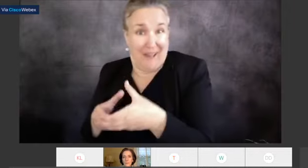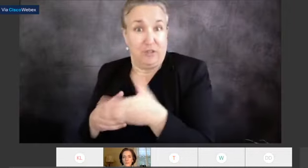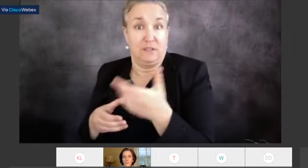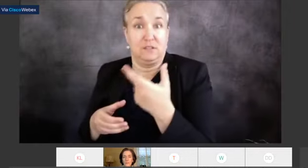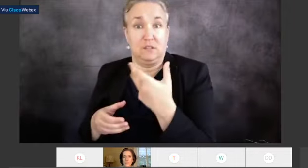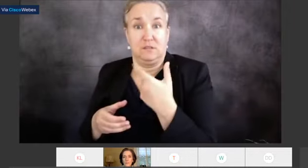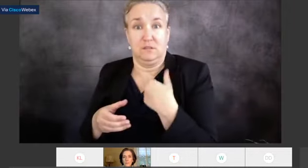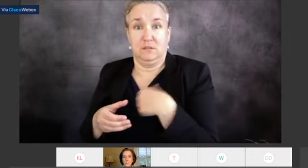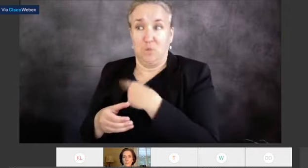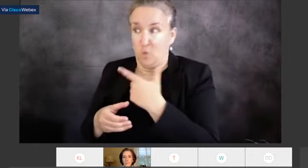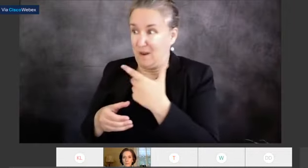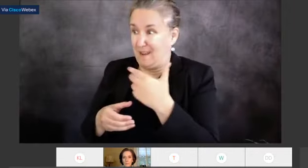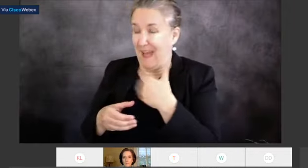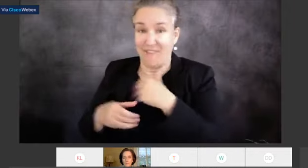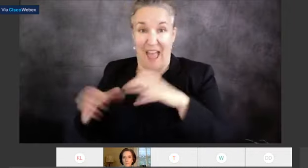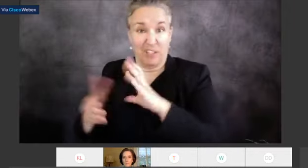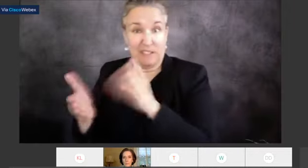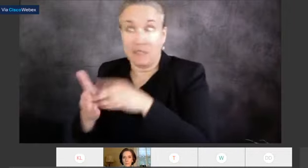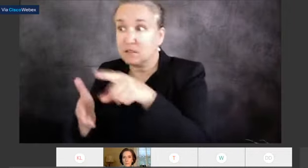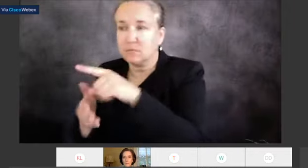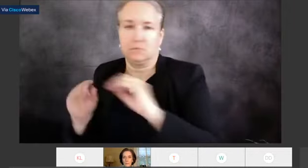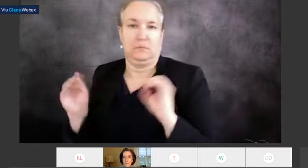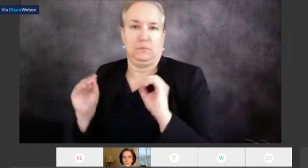uh enforcement actions for social gatherings there have been some